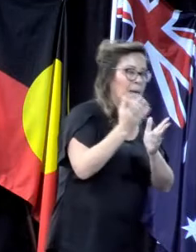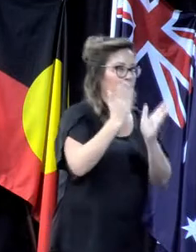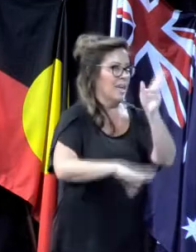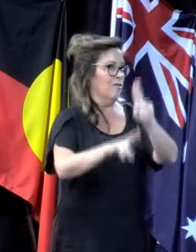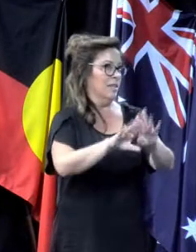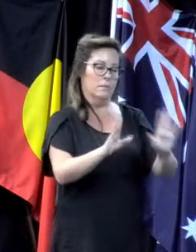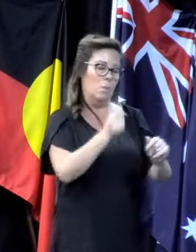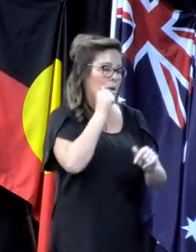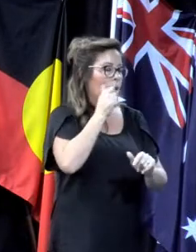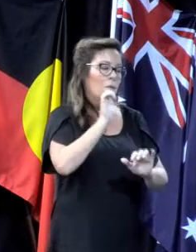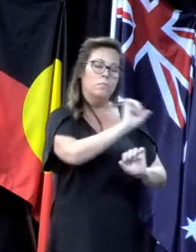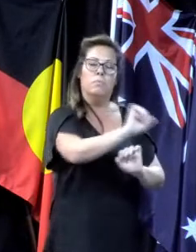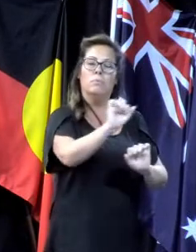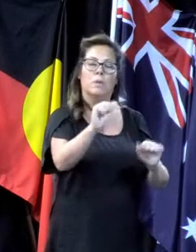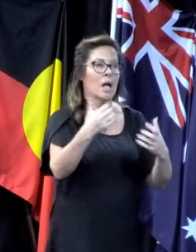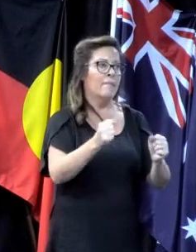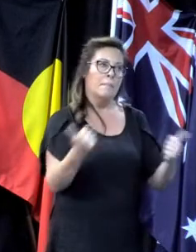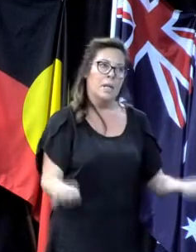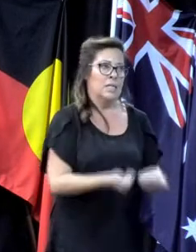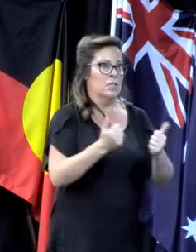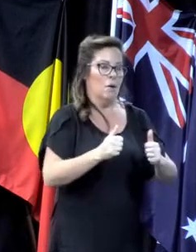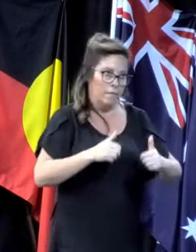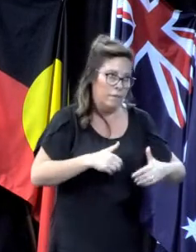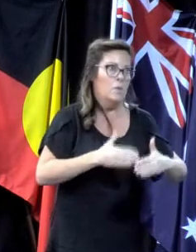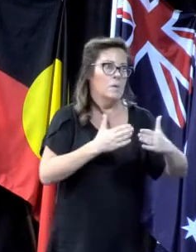But I do want to understand from each of you